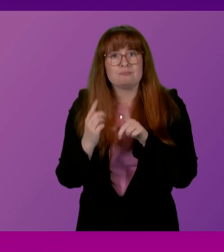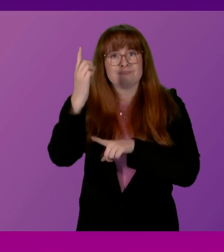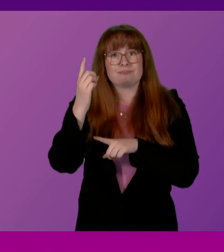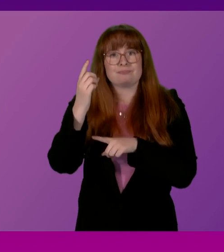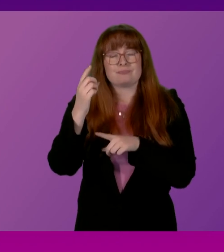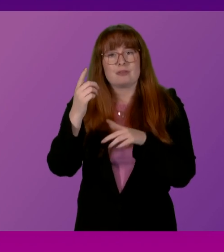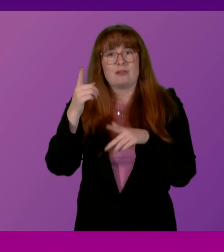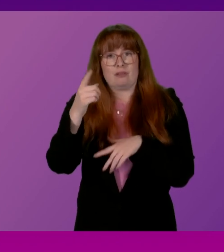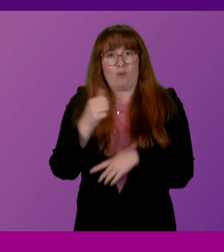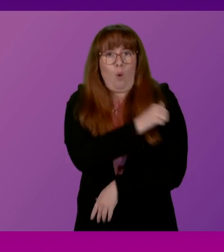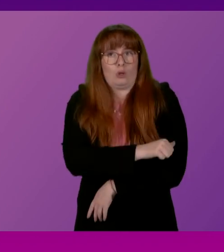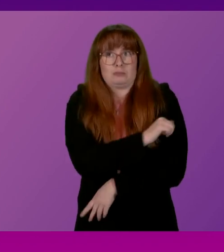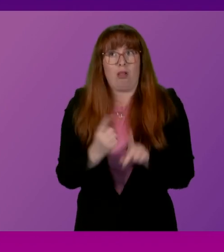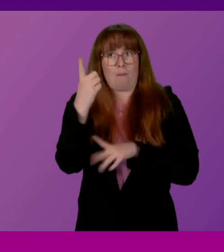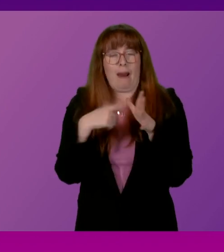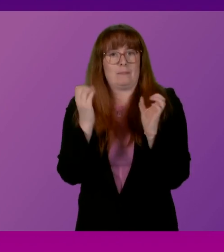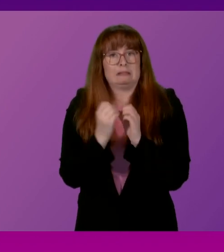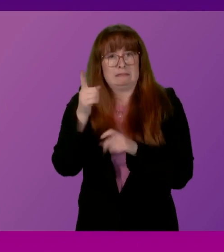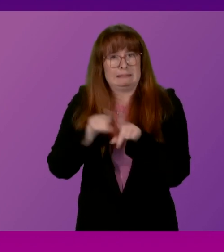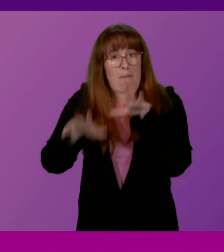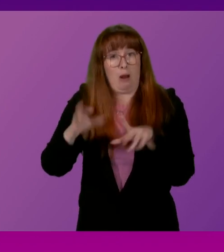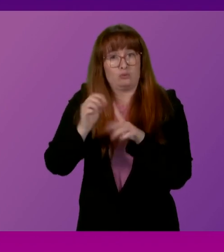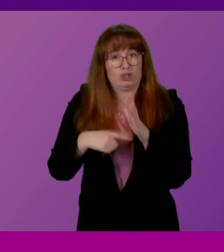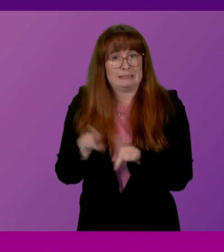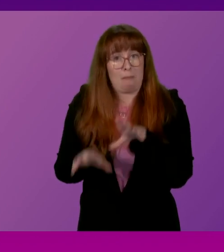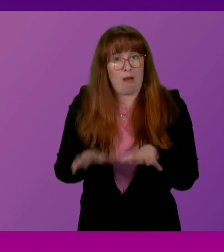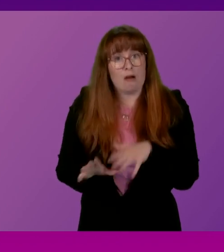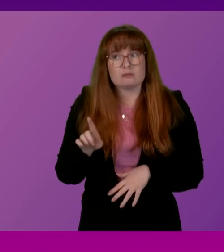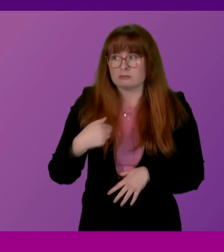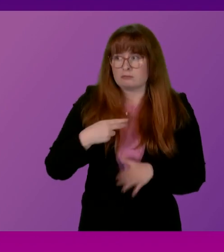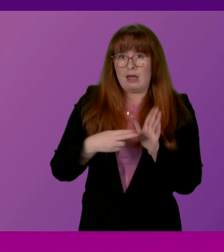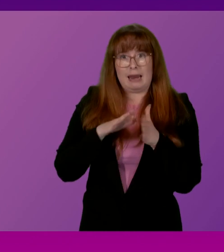and the Baird family hospital. NHS Scotland assure is doing its job.